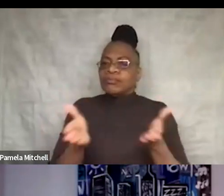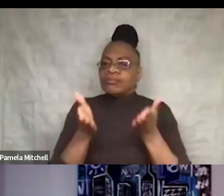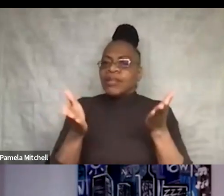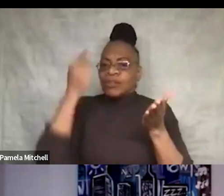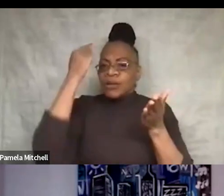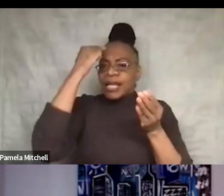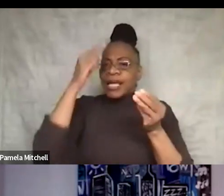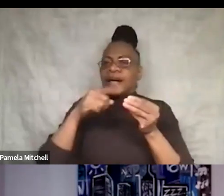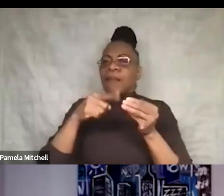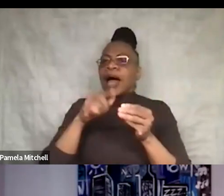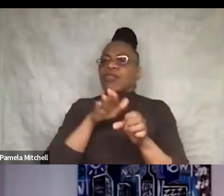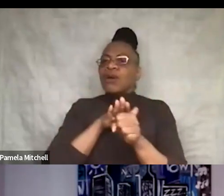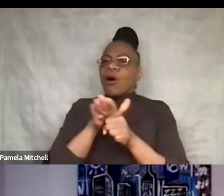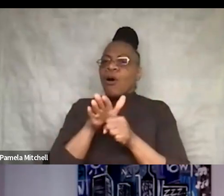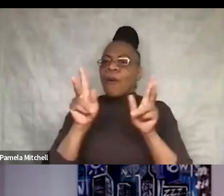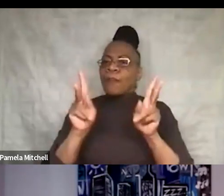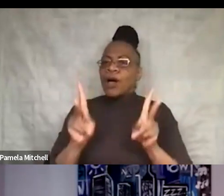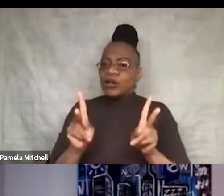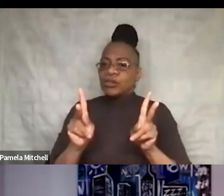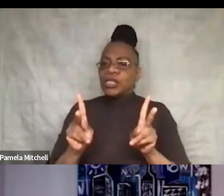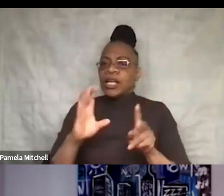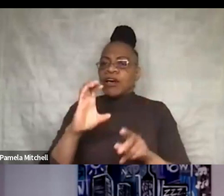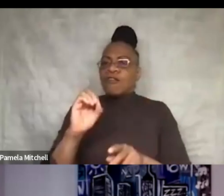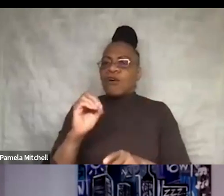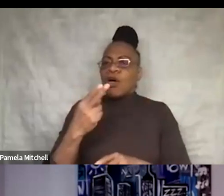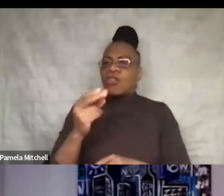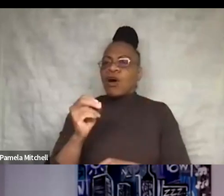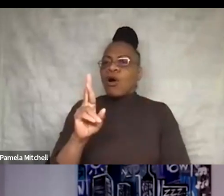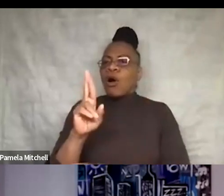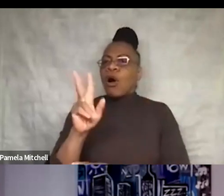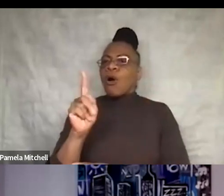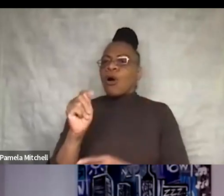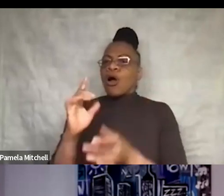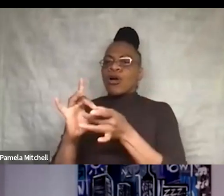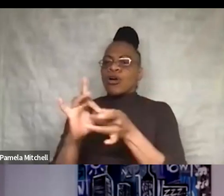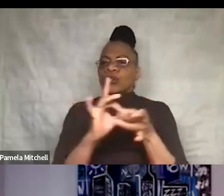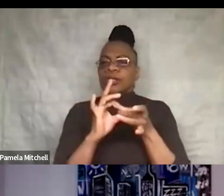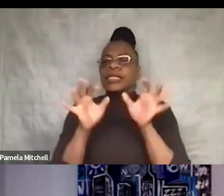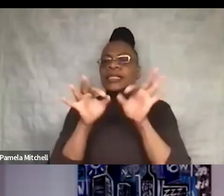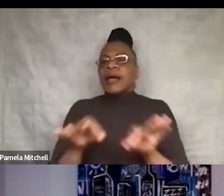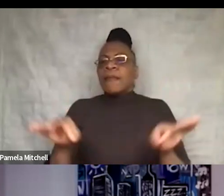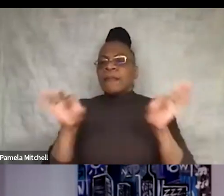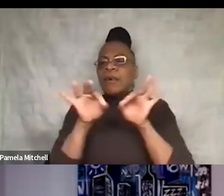and I think I've said already in a session in this cohort, is, it's so important to think about what's possible and have those living examples of what's possible